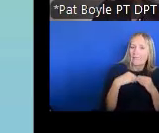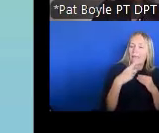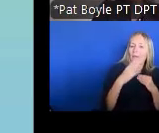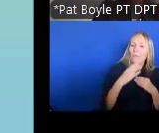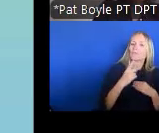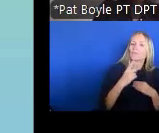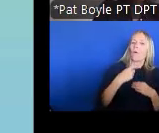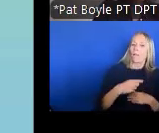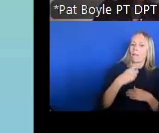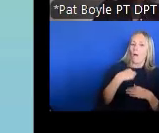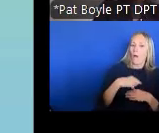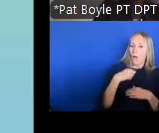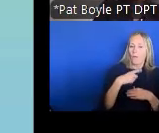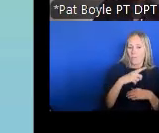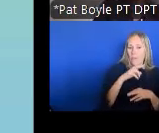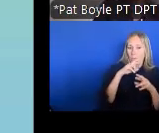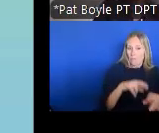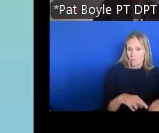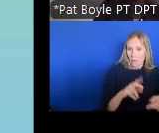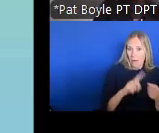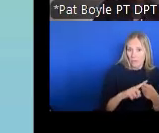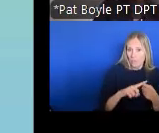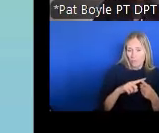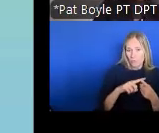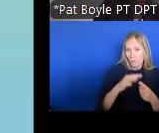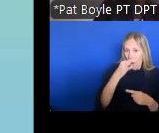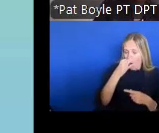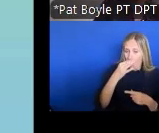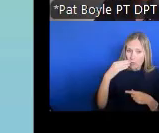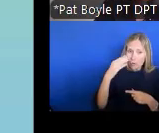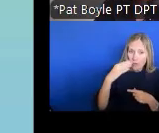odorants just before 30 weeks gestation, and they will have